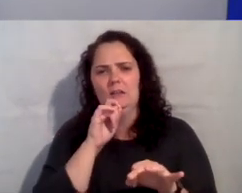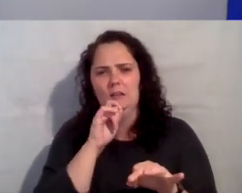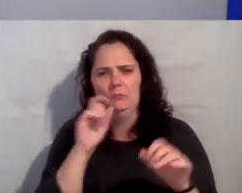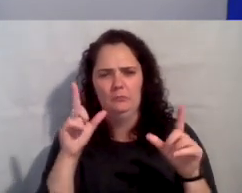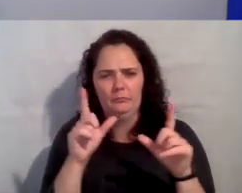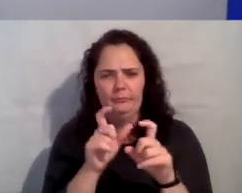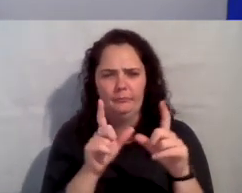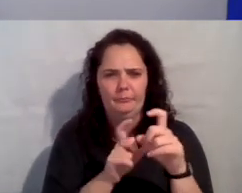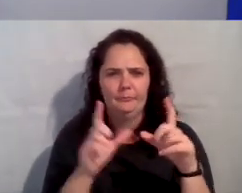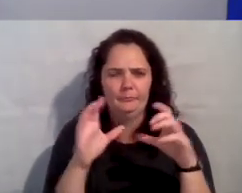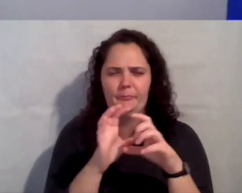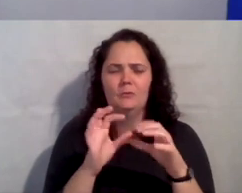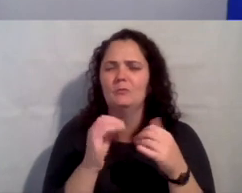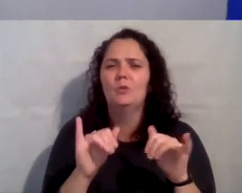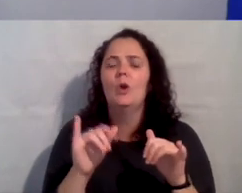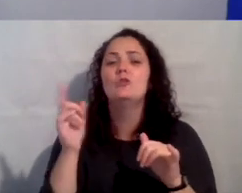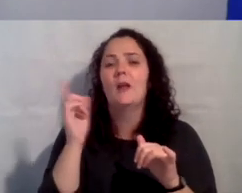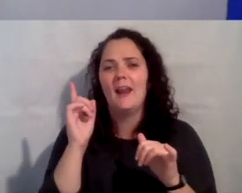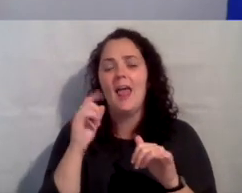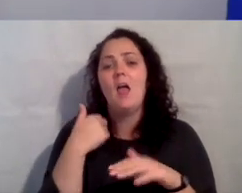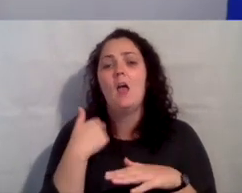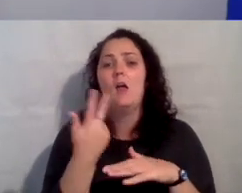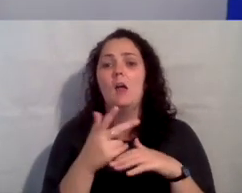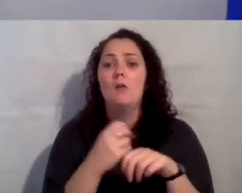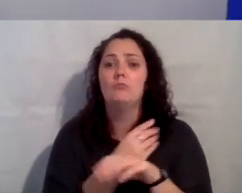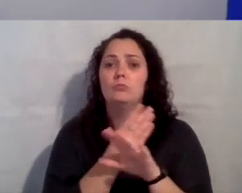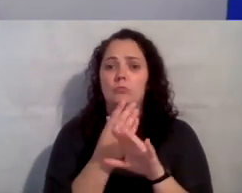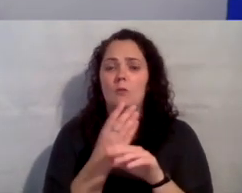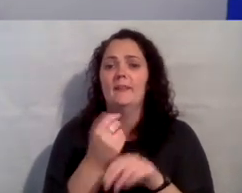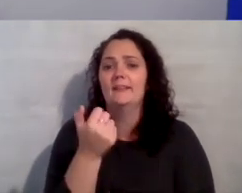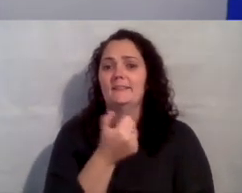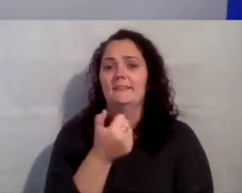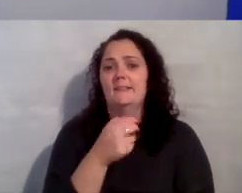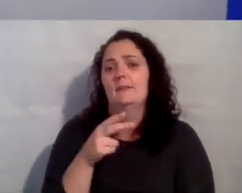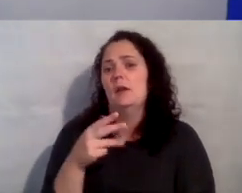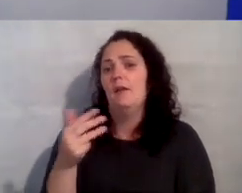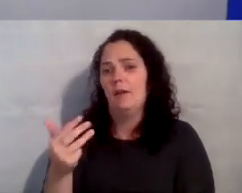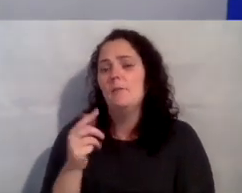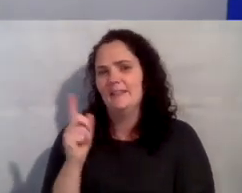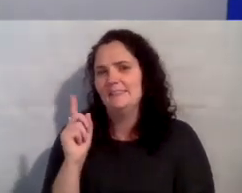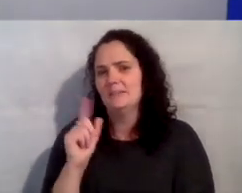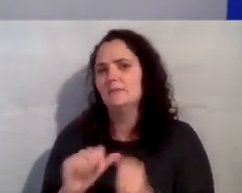instead of 16:9 so we're broadcasting in 16:9. Hopefully nobody's having any issues on your end as it comes out the other end,